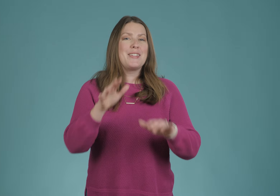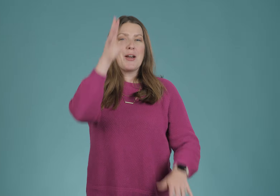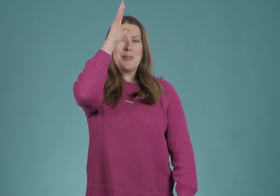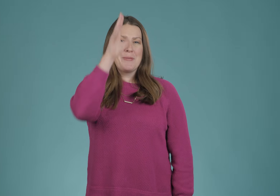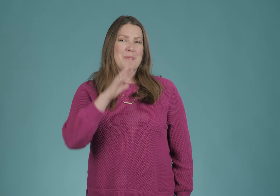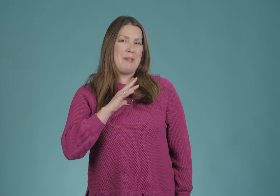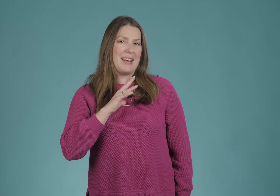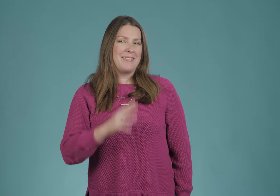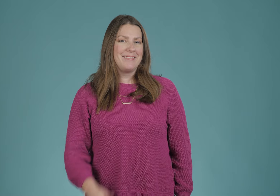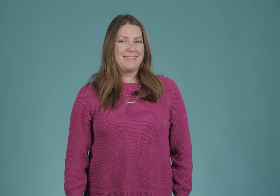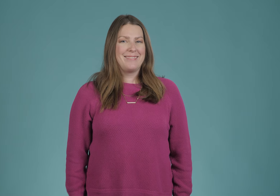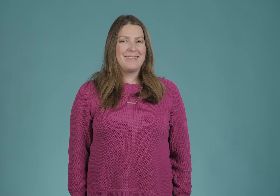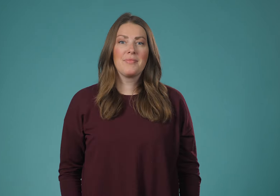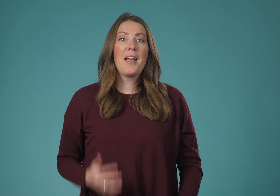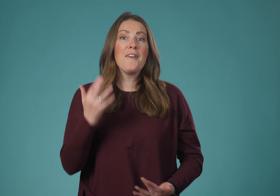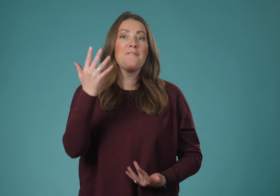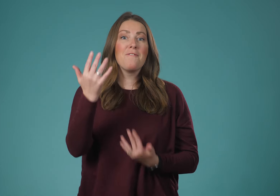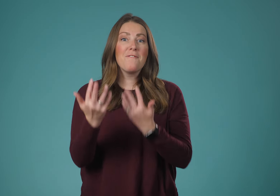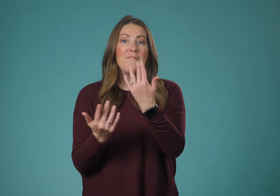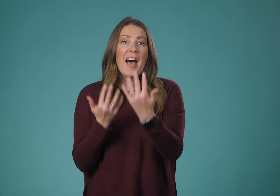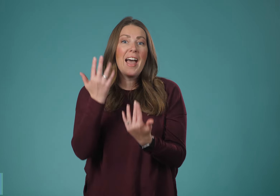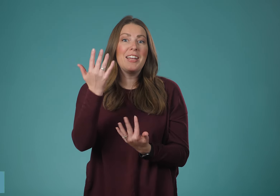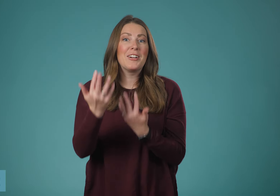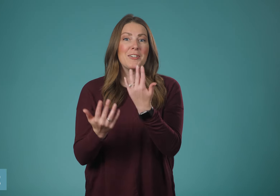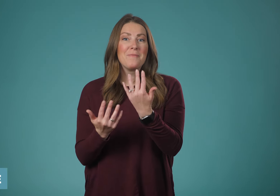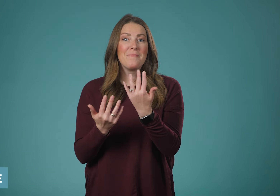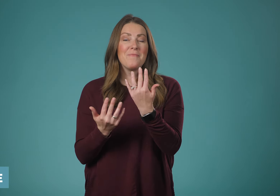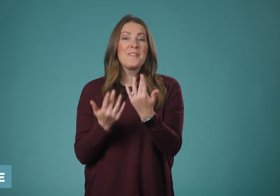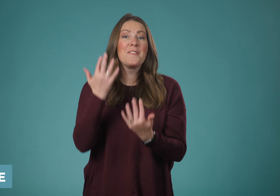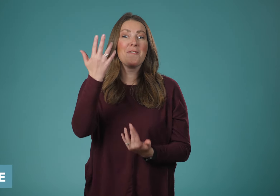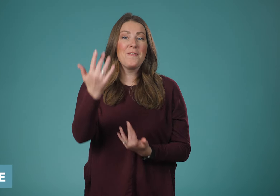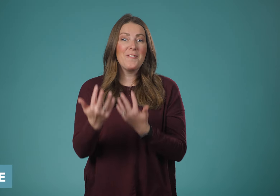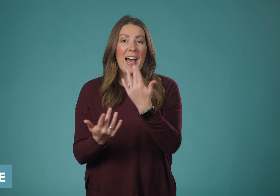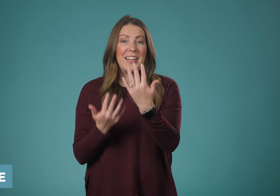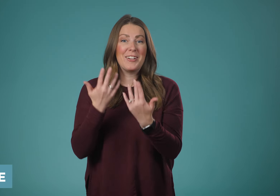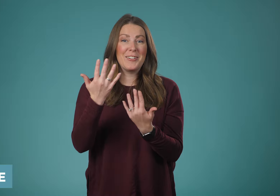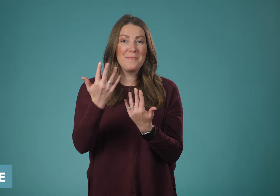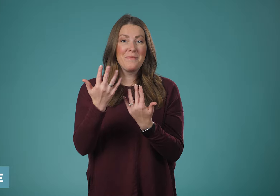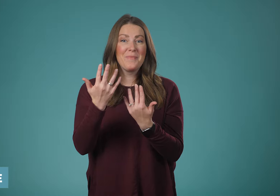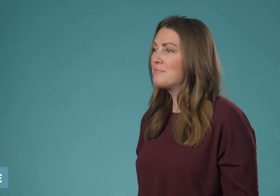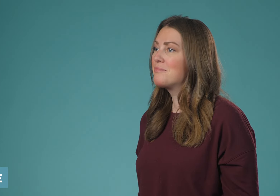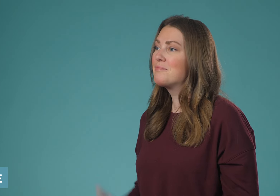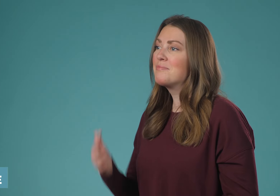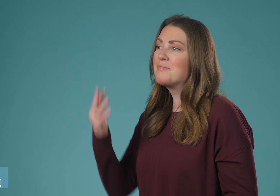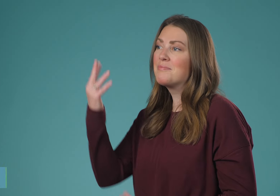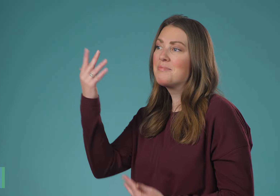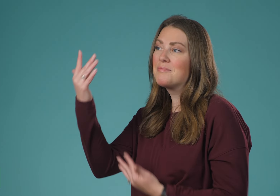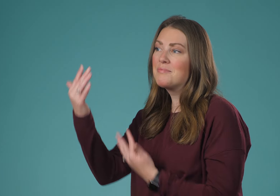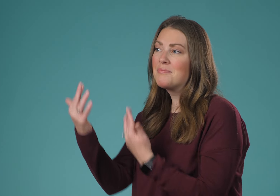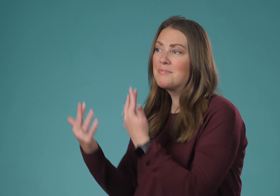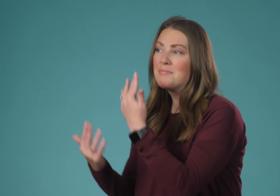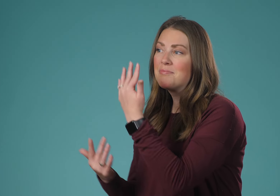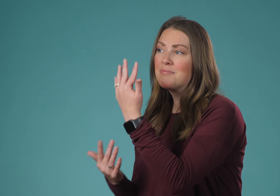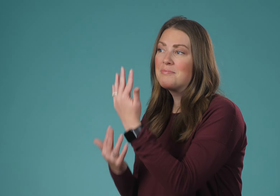Snowman. Fire. You have five-shaped hands.